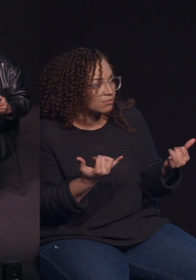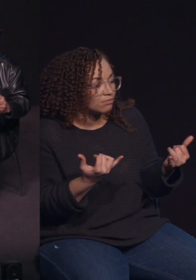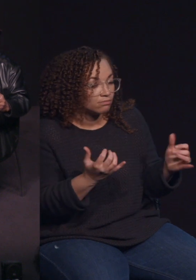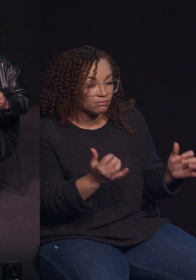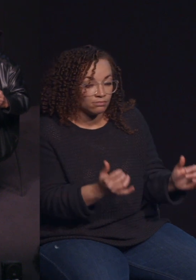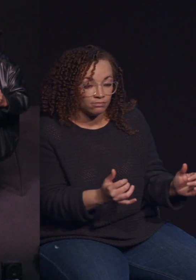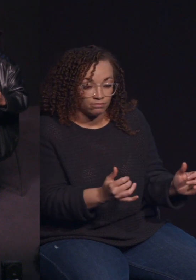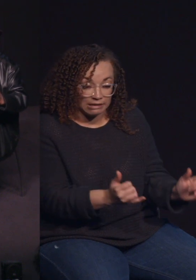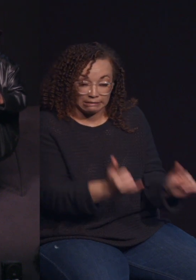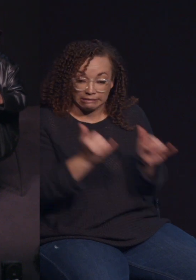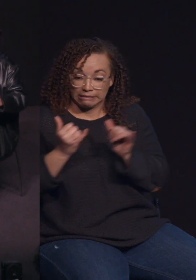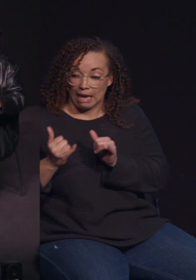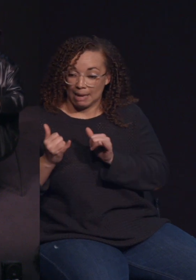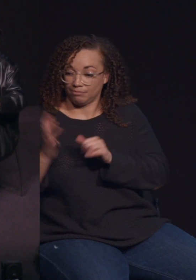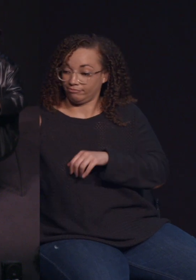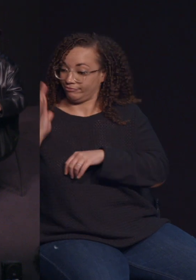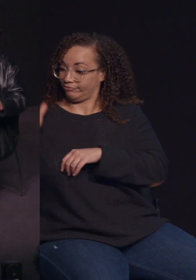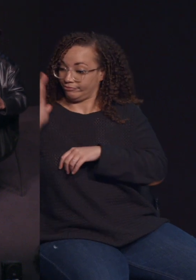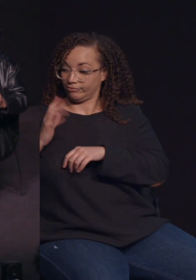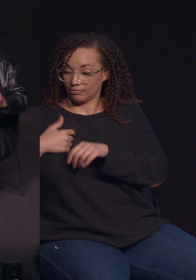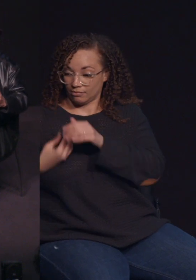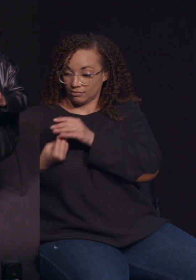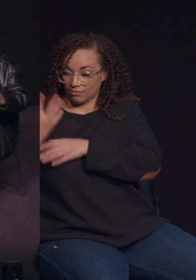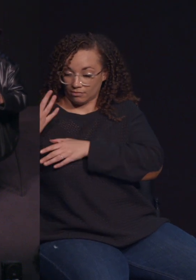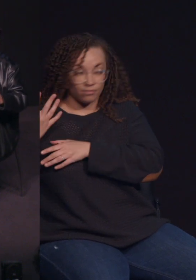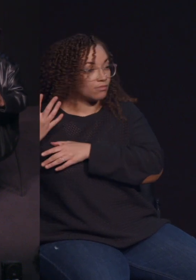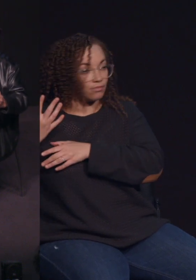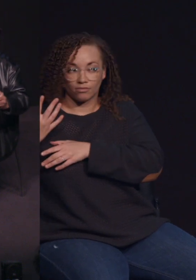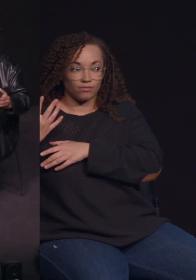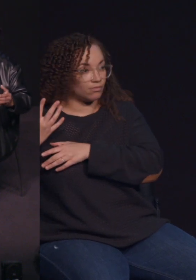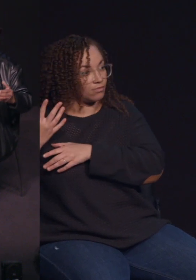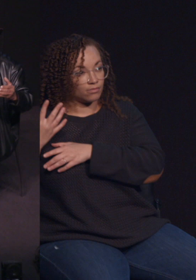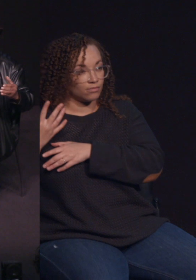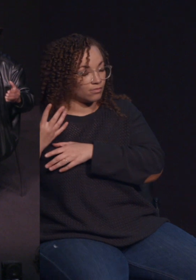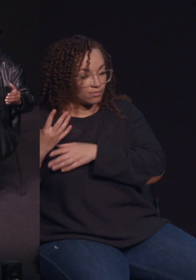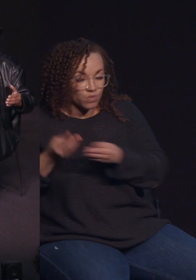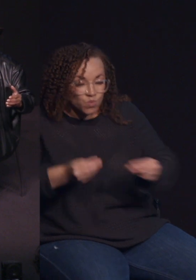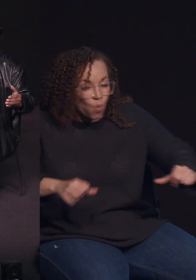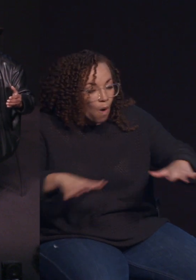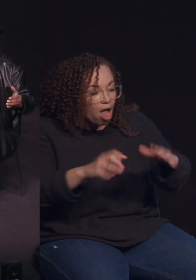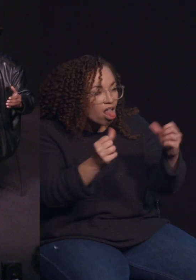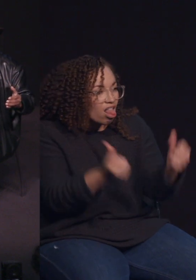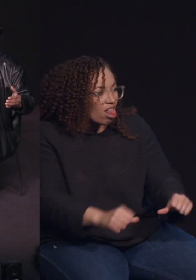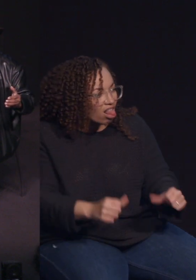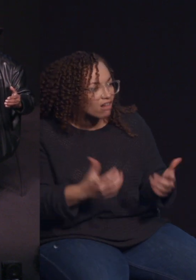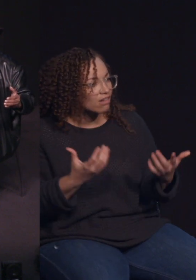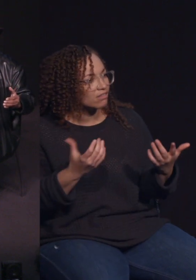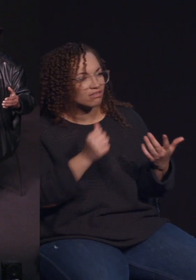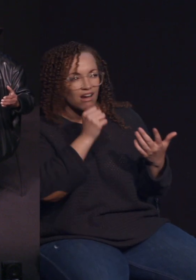Not only is the soil being depleted, but also the stuff we're growing doesn't have the nutritional value.